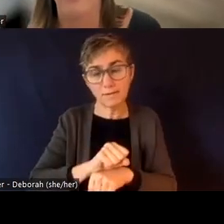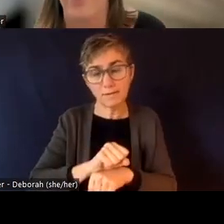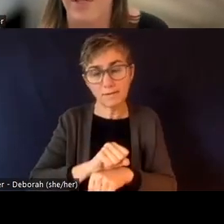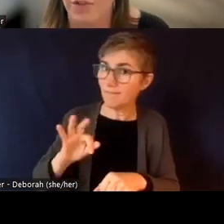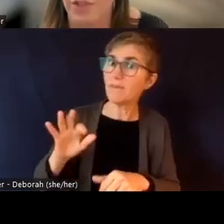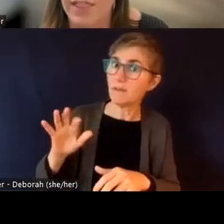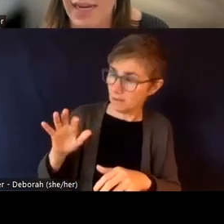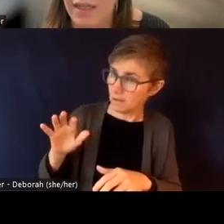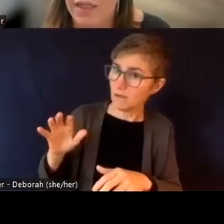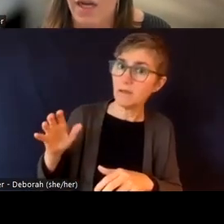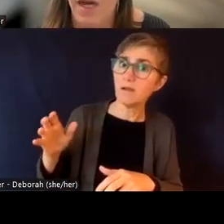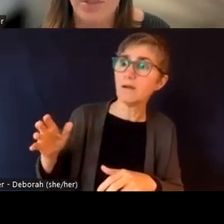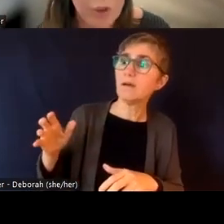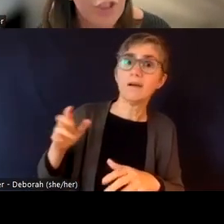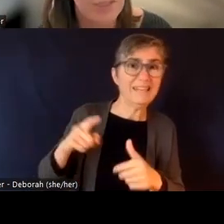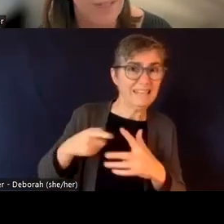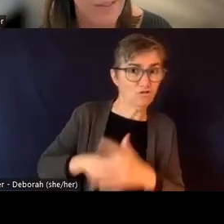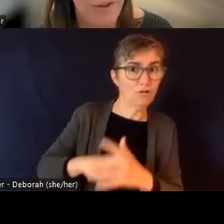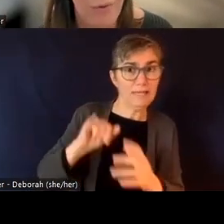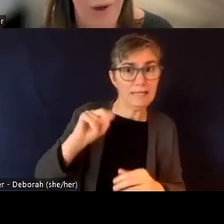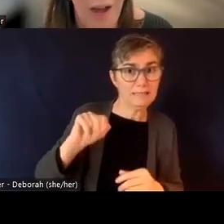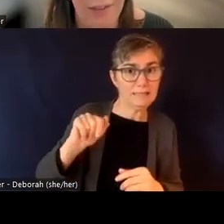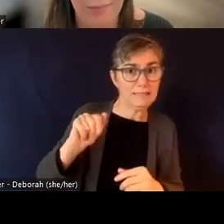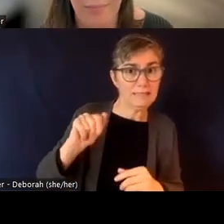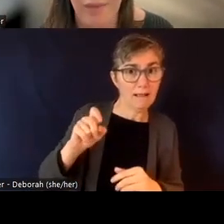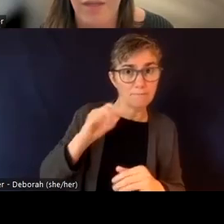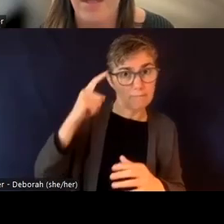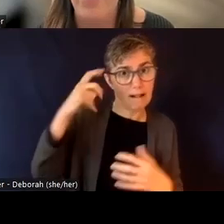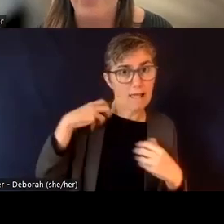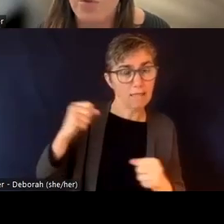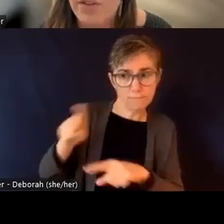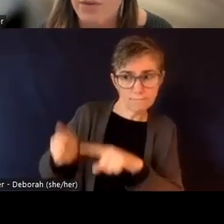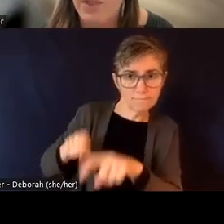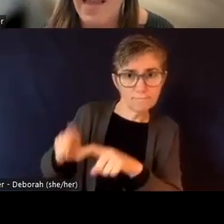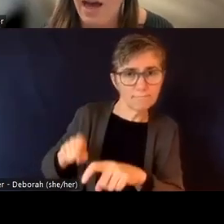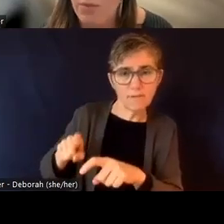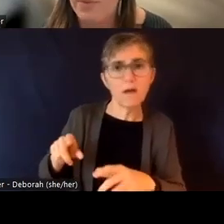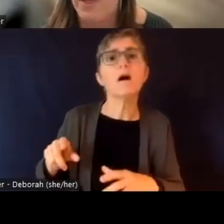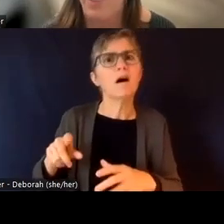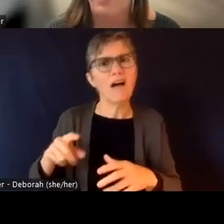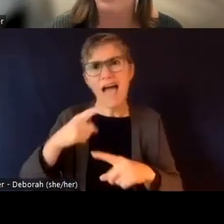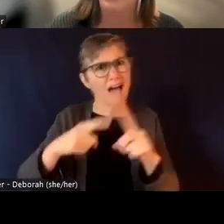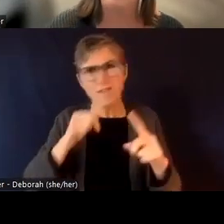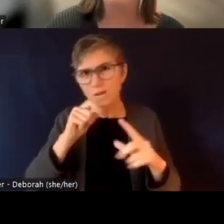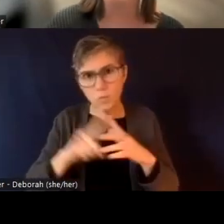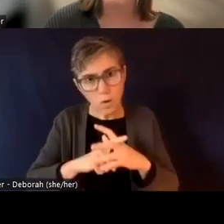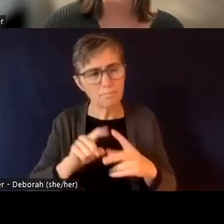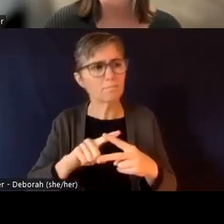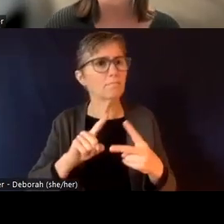for their initial intake, attrition is also high. Schools can really help increase student access to